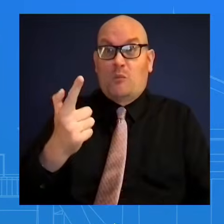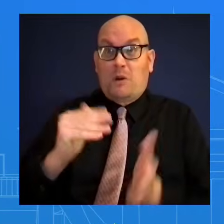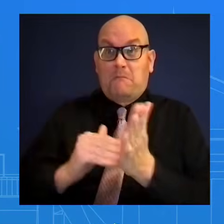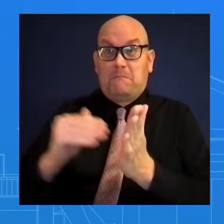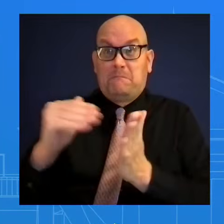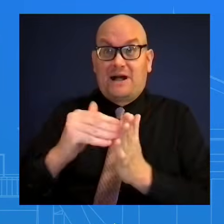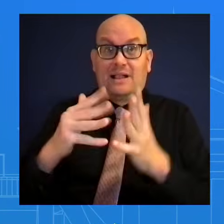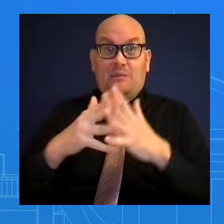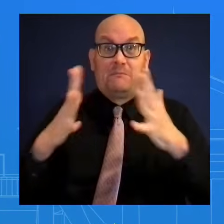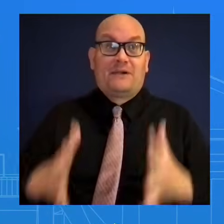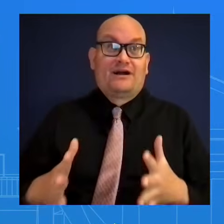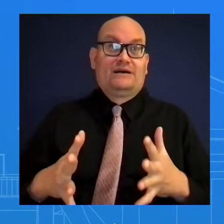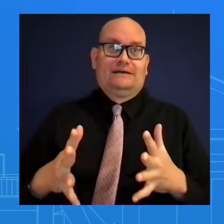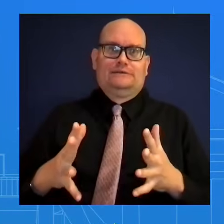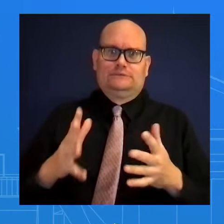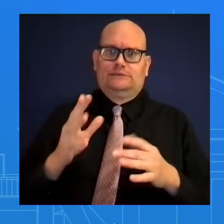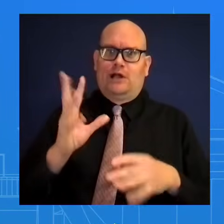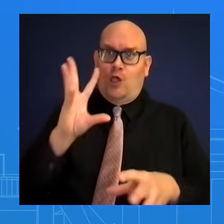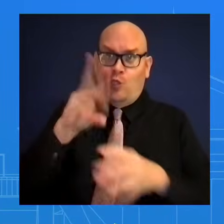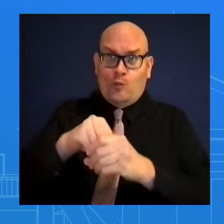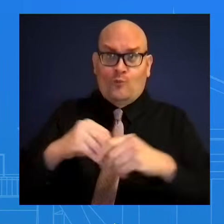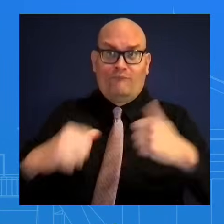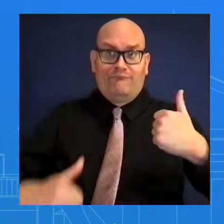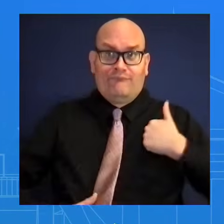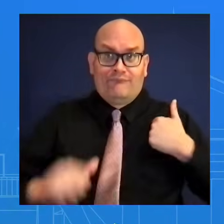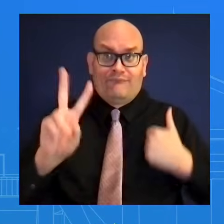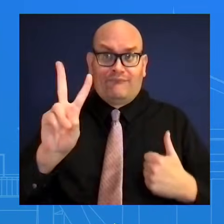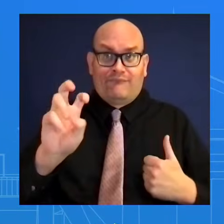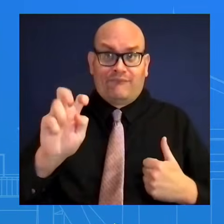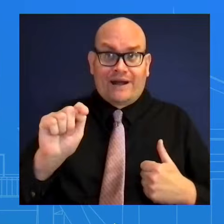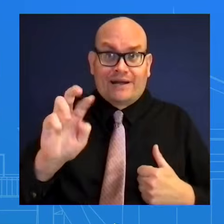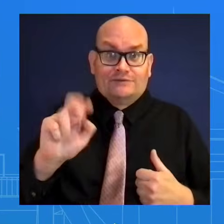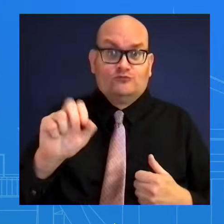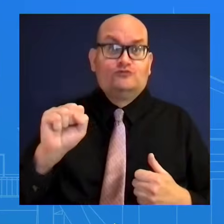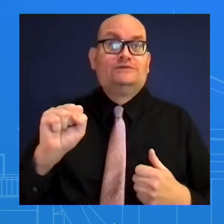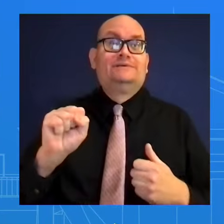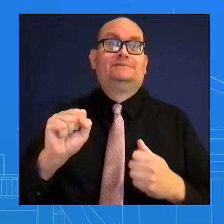SNAP eligibility expansion for veterans, for homeless people,